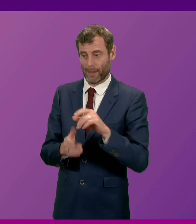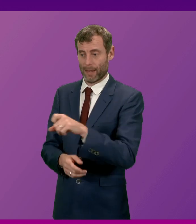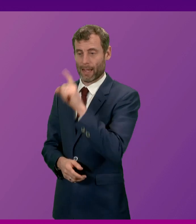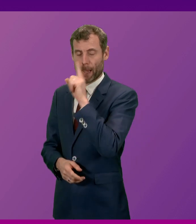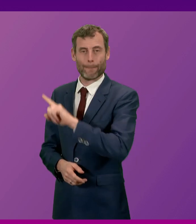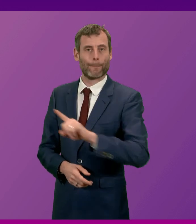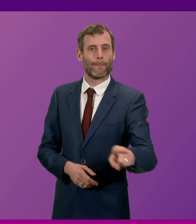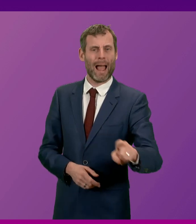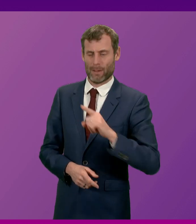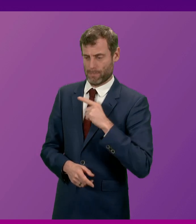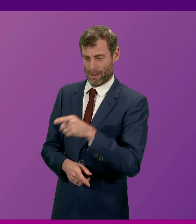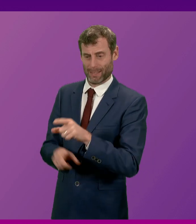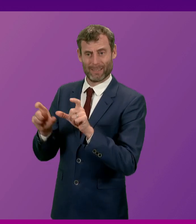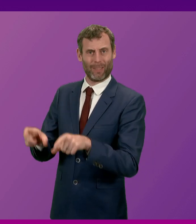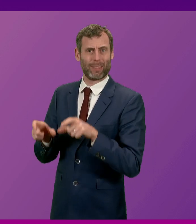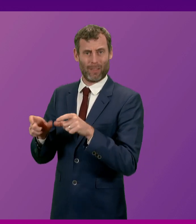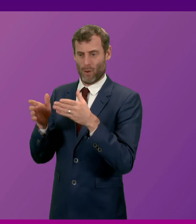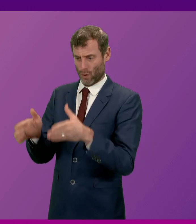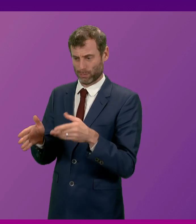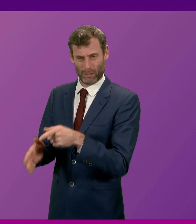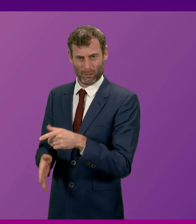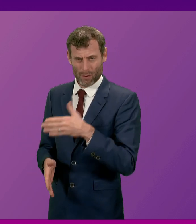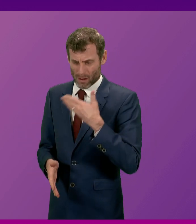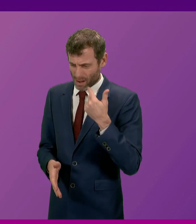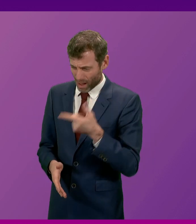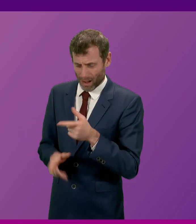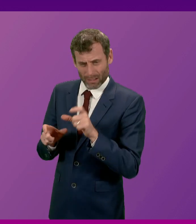before the situation becomes even more intolerable for people such as Brian?